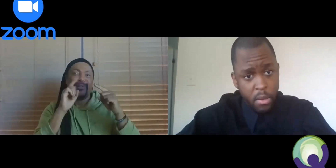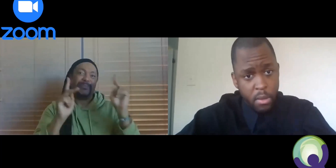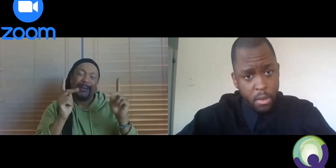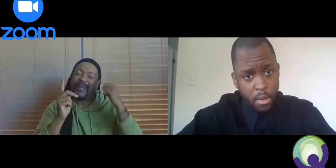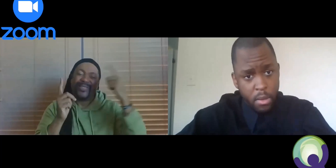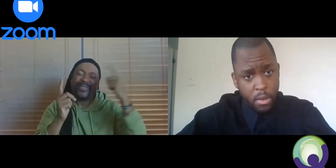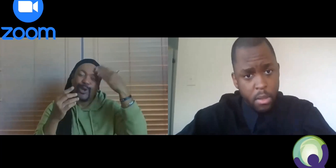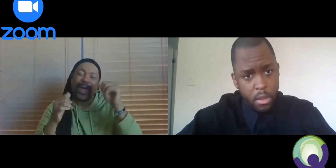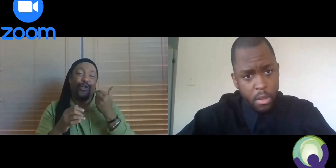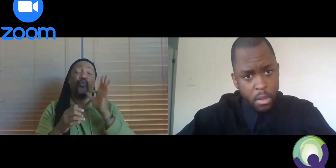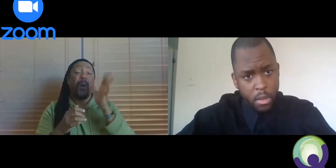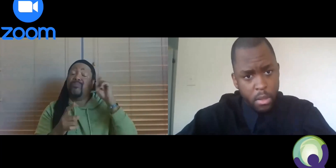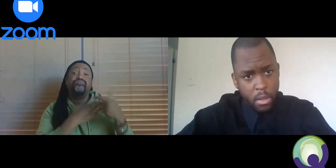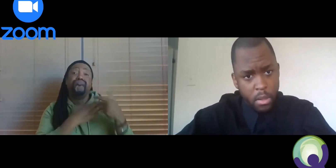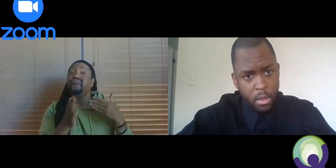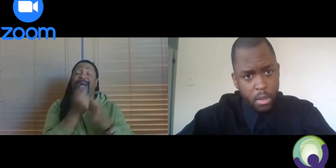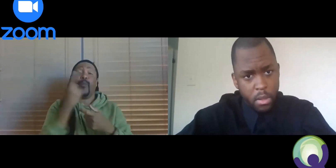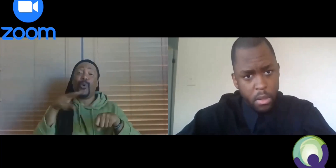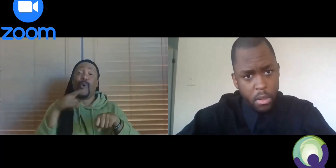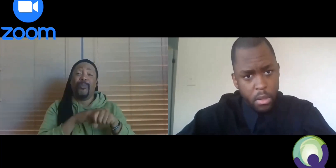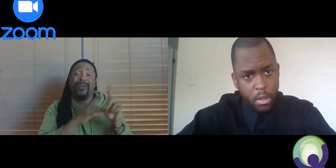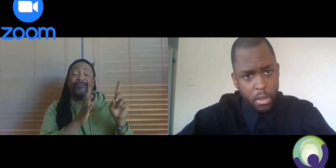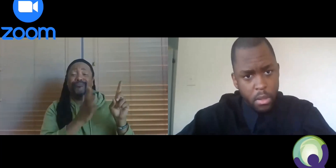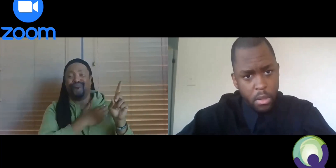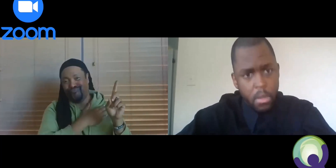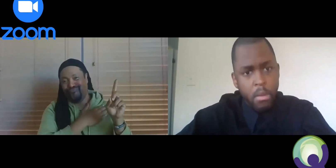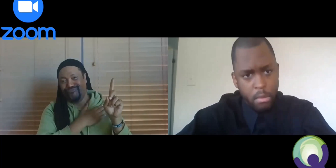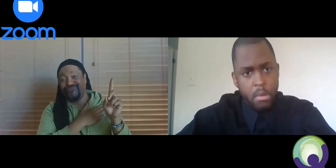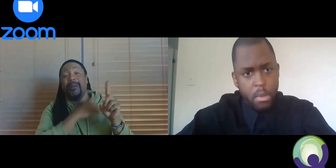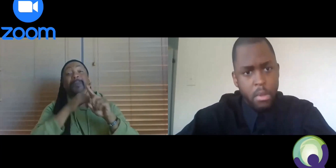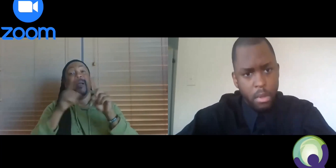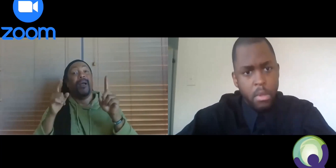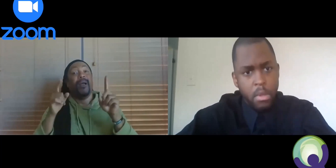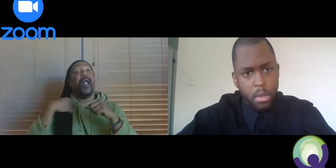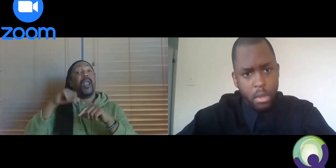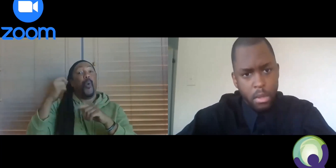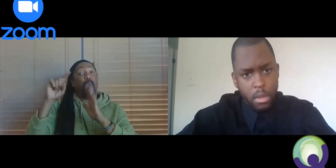had to fight to break that belief about deaf people. They didn’t know any better.